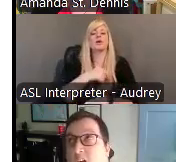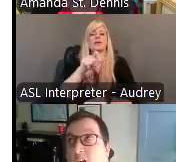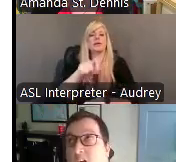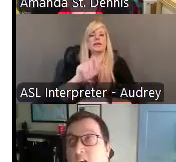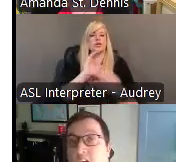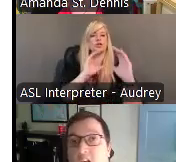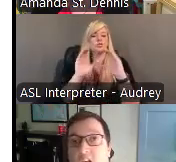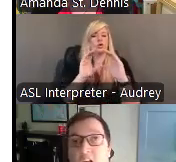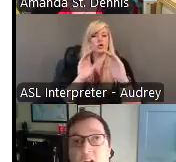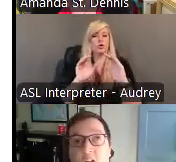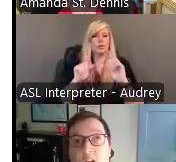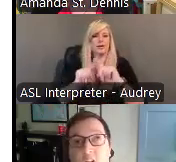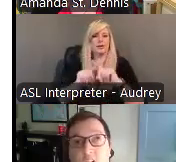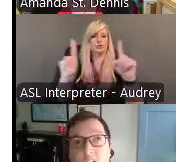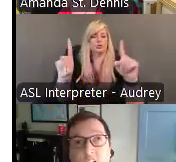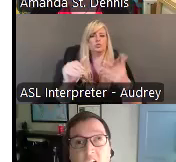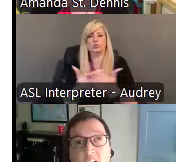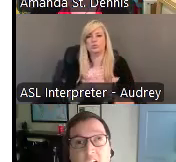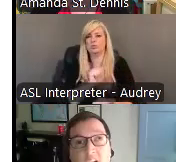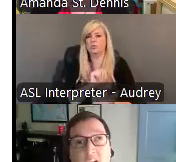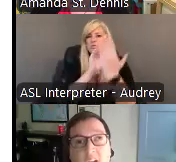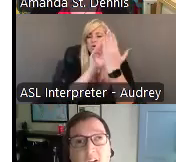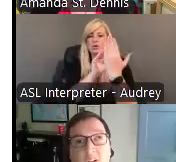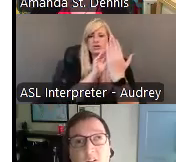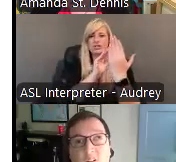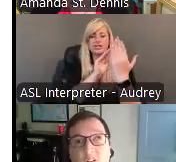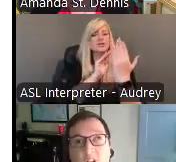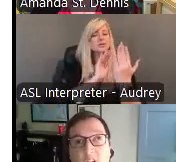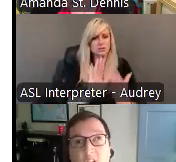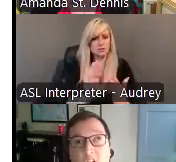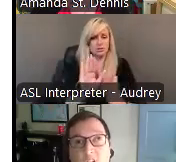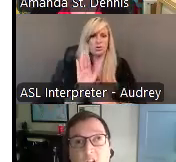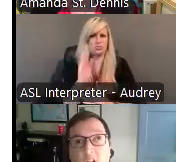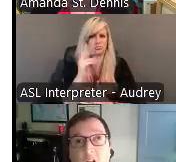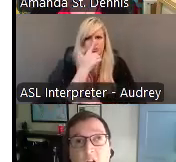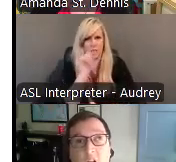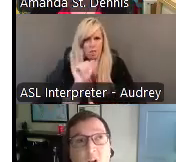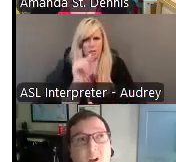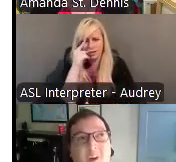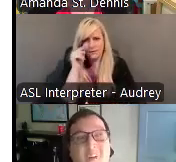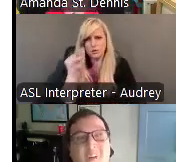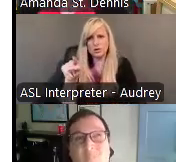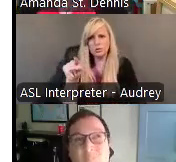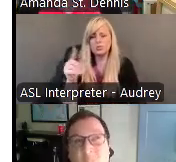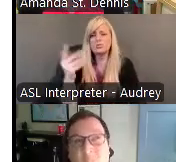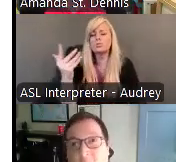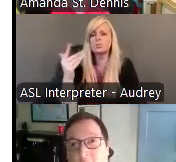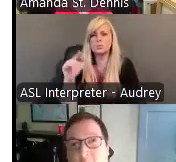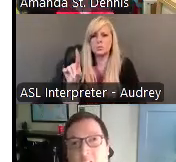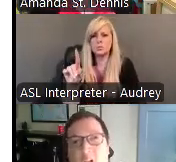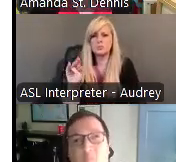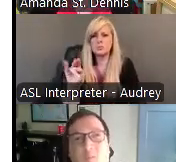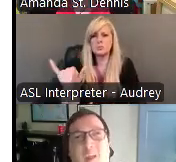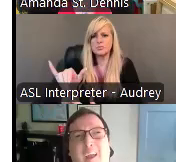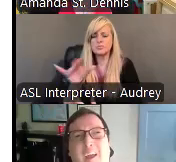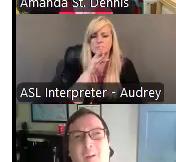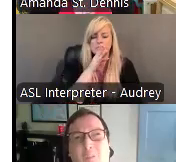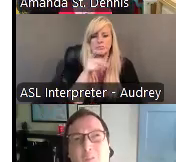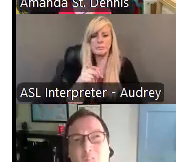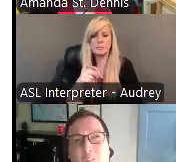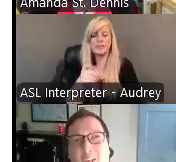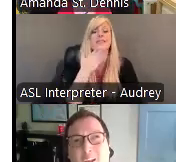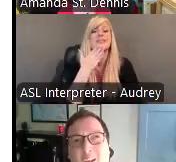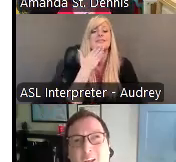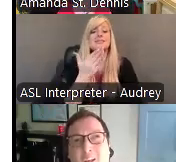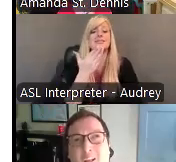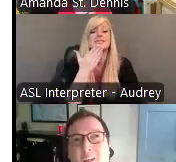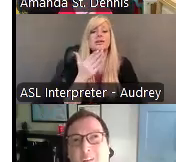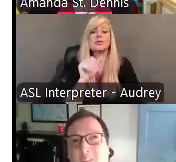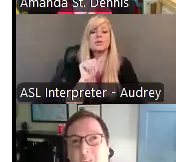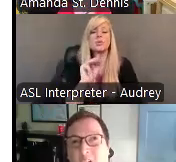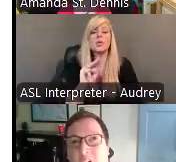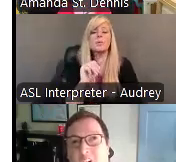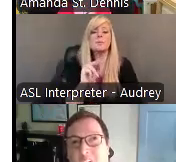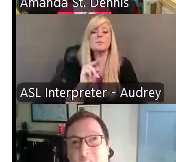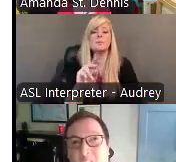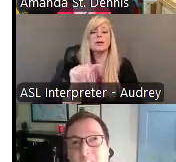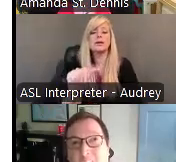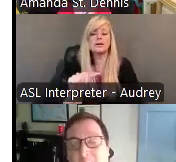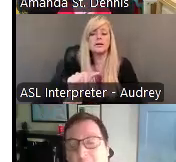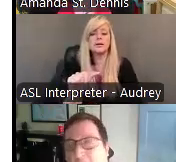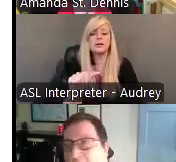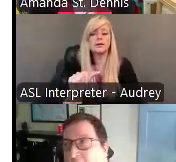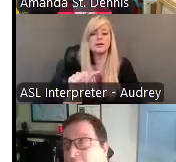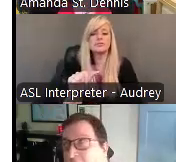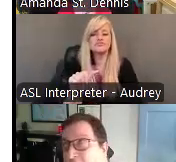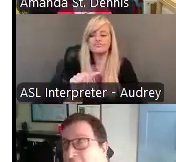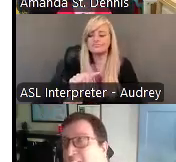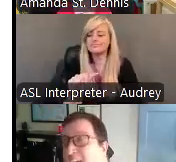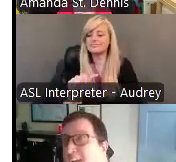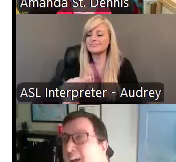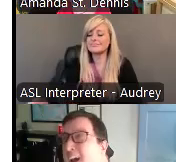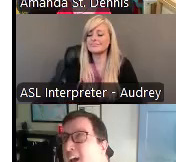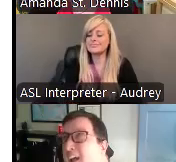in research. What did that look like for you? Danny Steeves: Thank you, Amanda. And yeah,